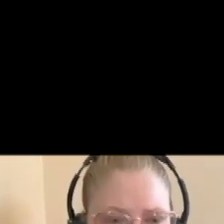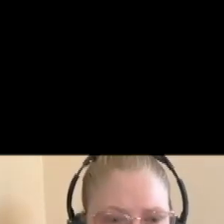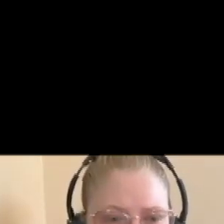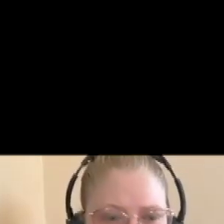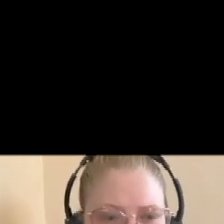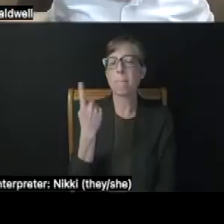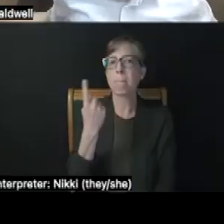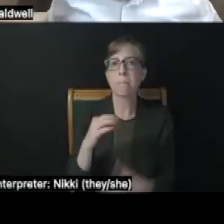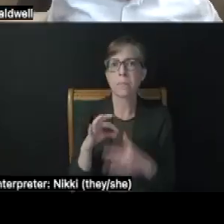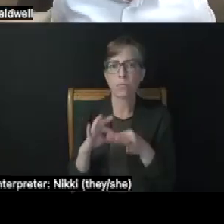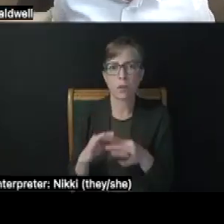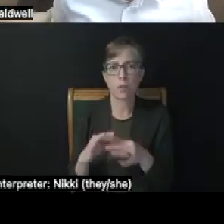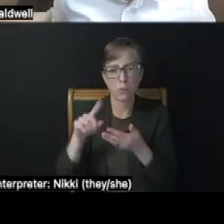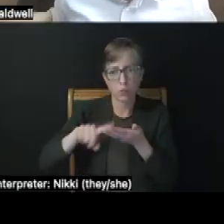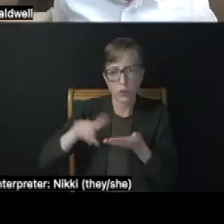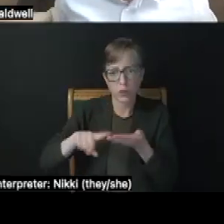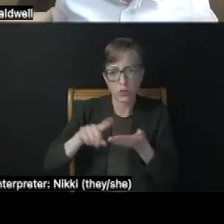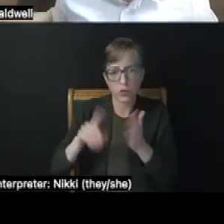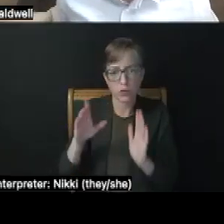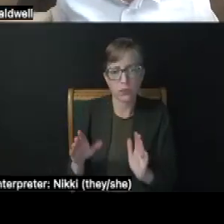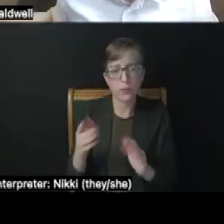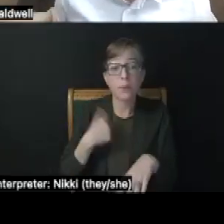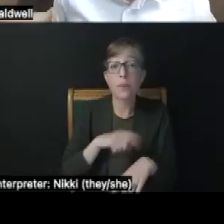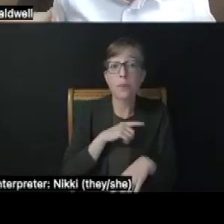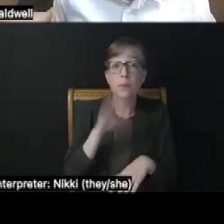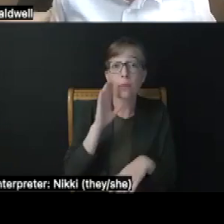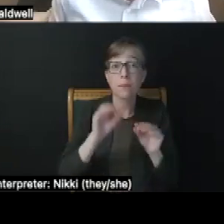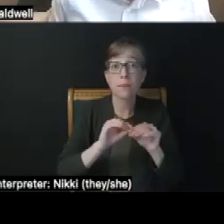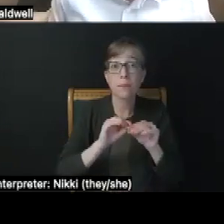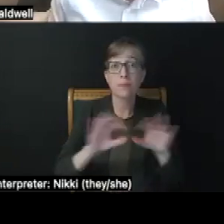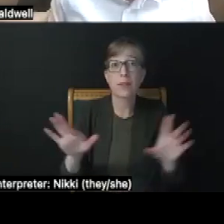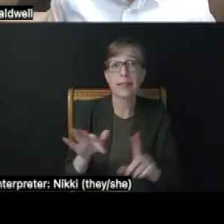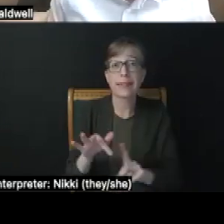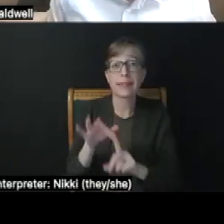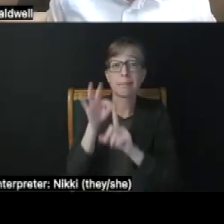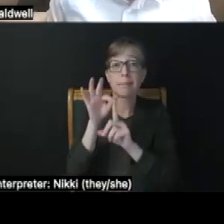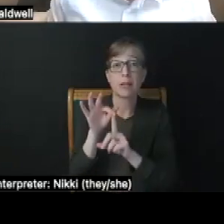a special issue of the Disability and Health Journal that's